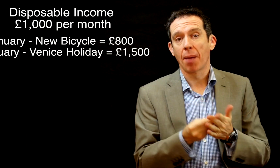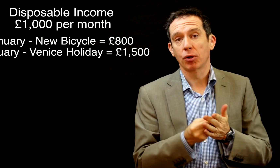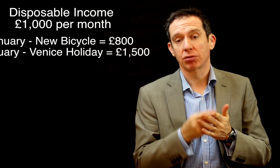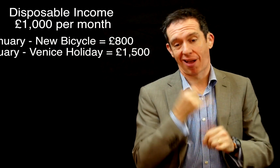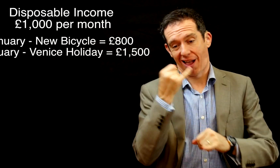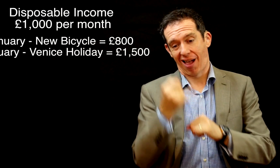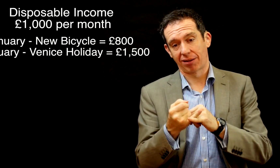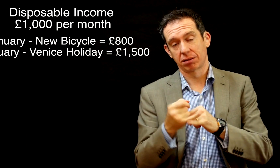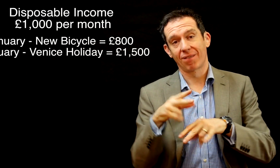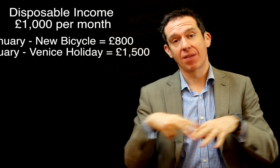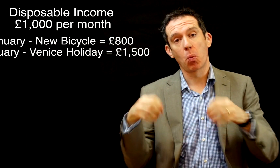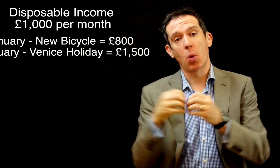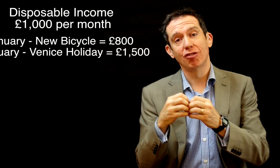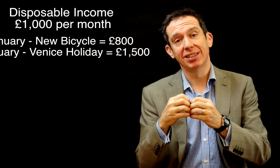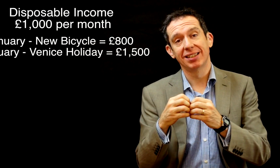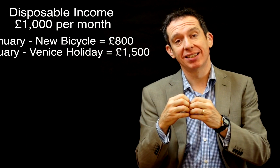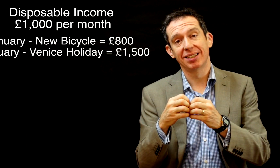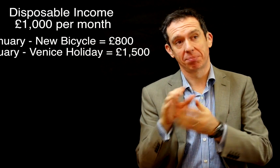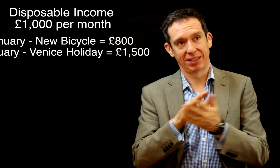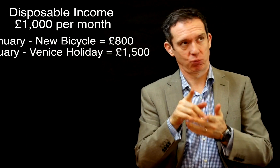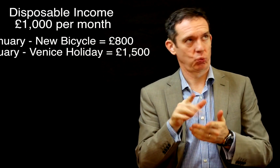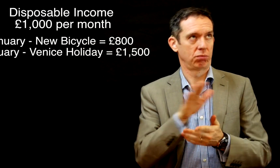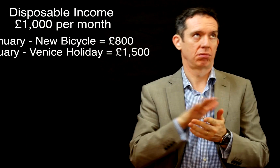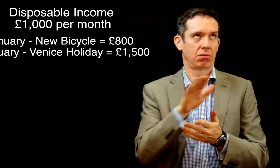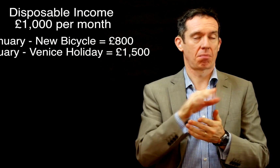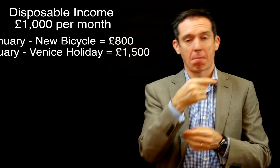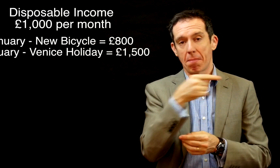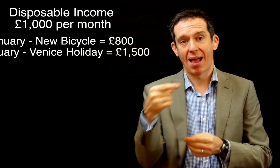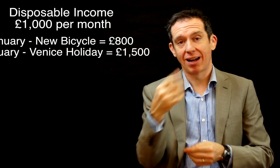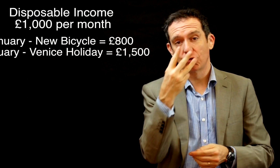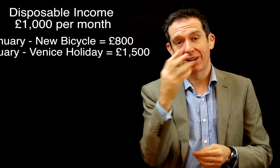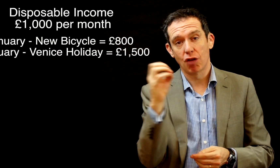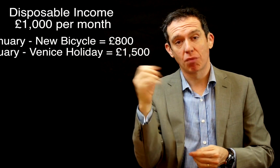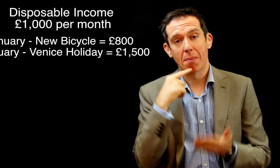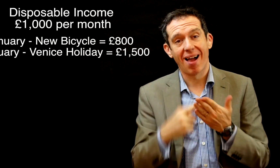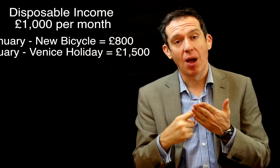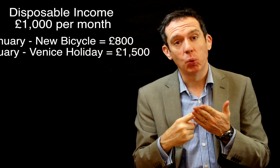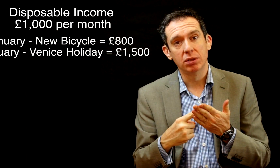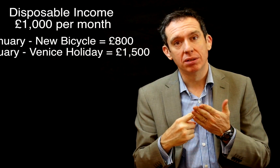So if you work it out, at the end of February you will be minus £300